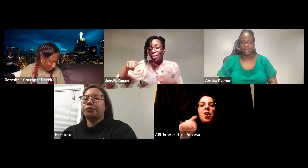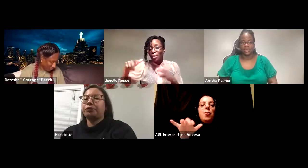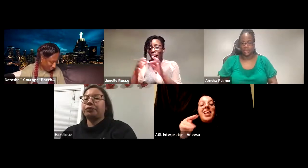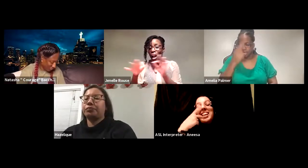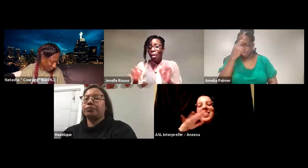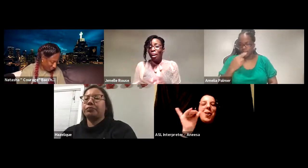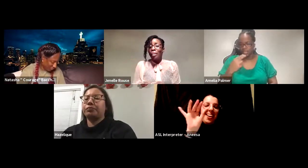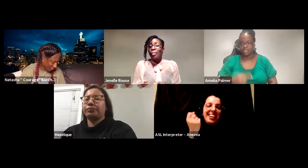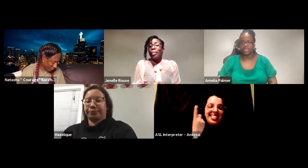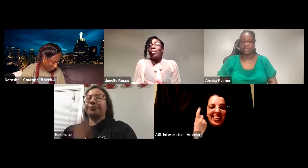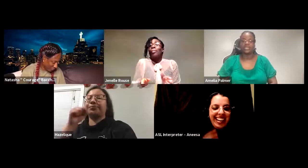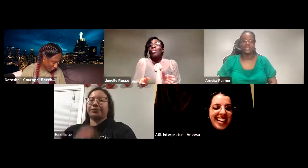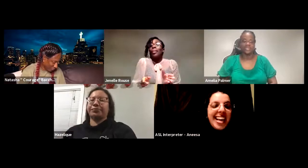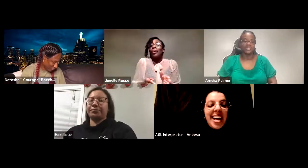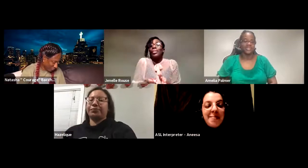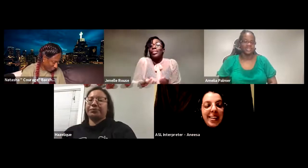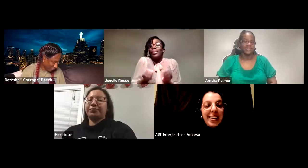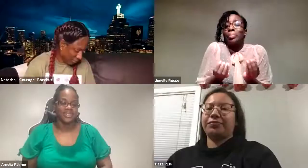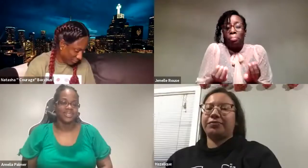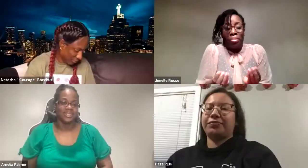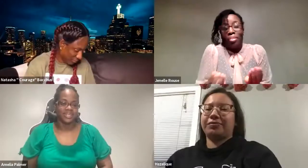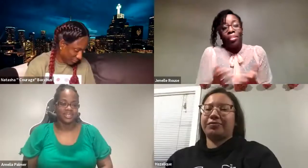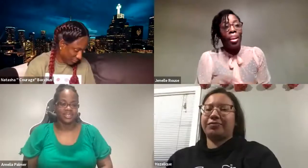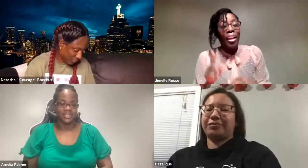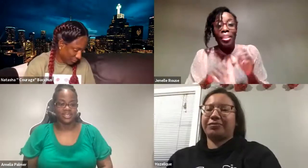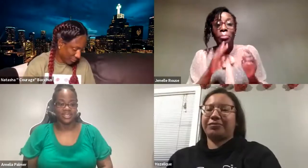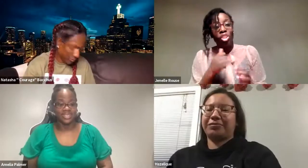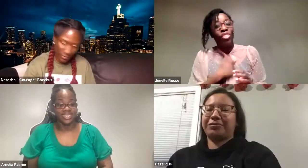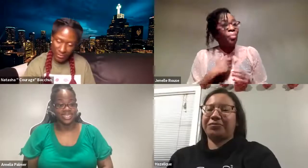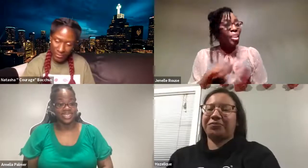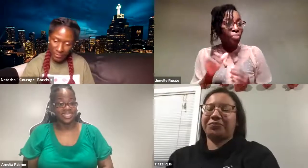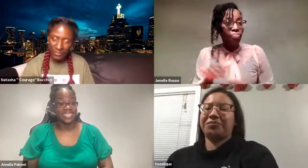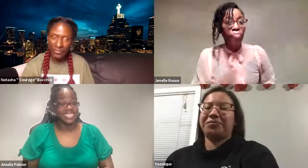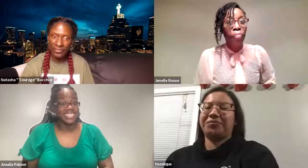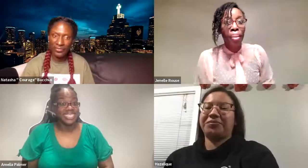oh latin, oh yes, excuse the interpreter. latin is a language that's now dead.